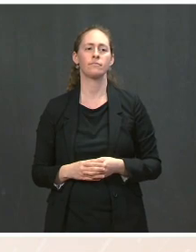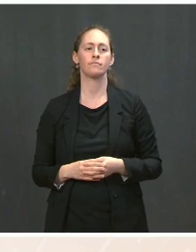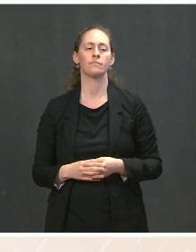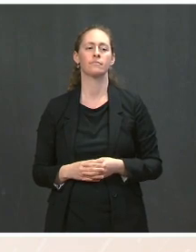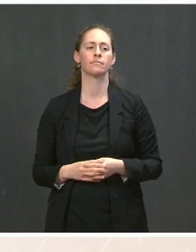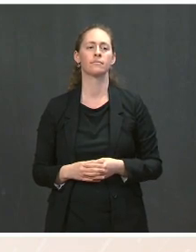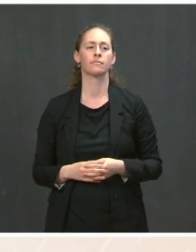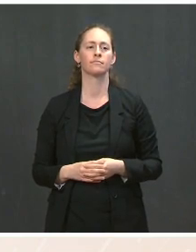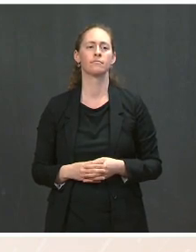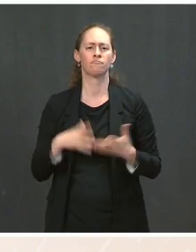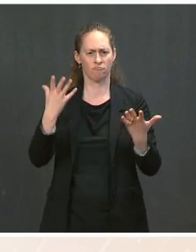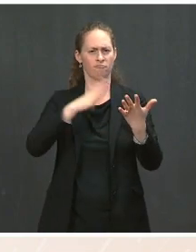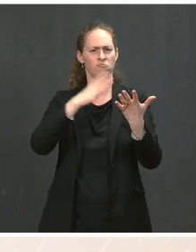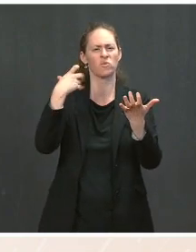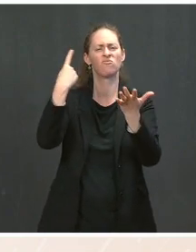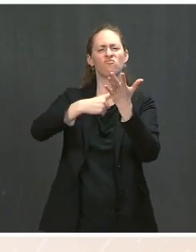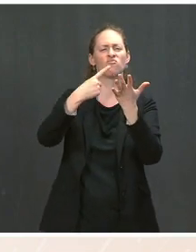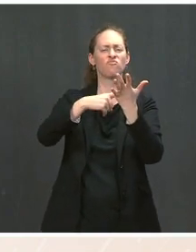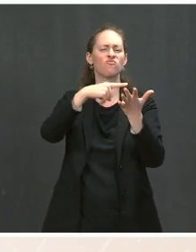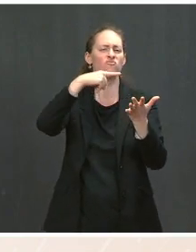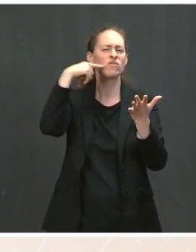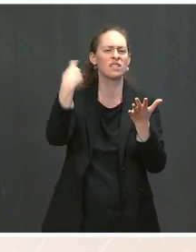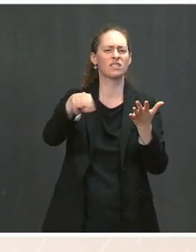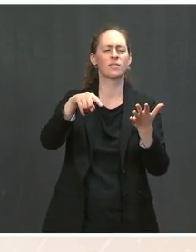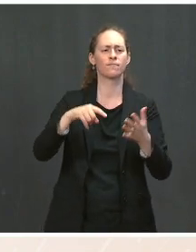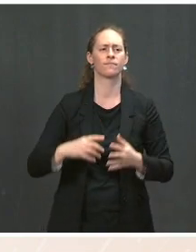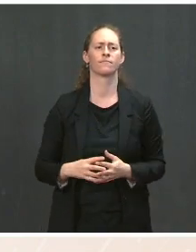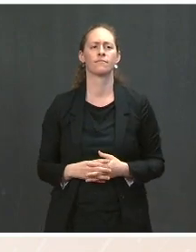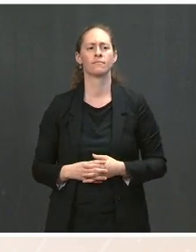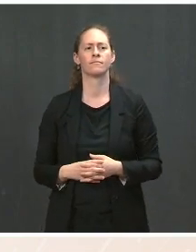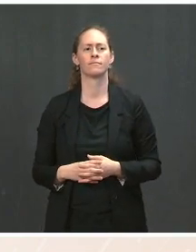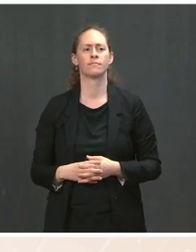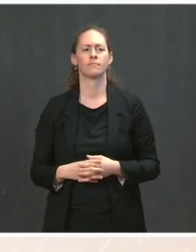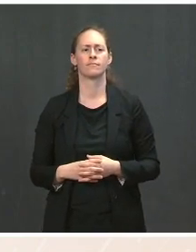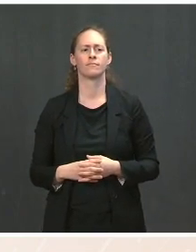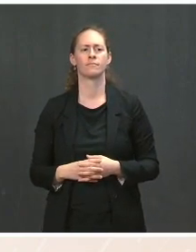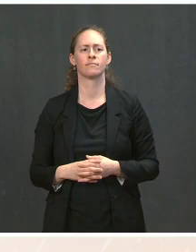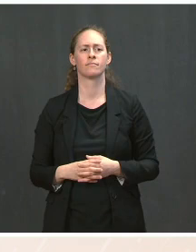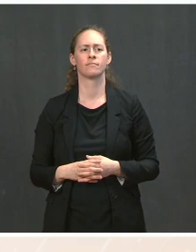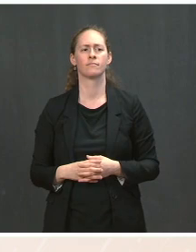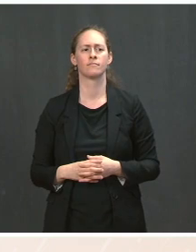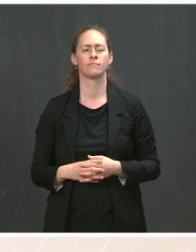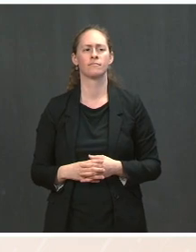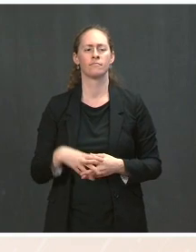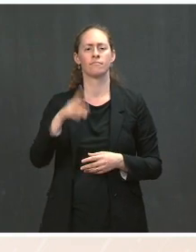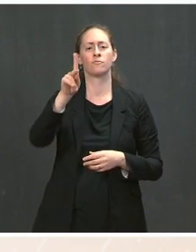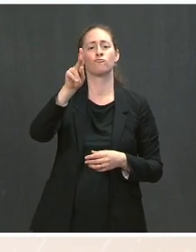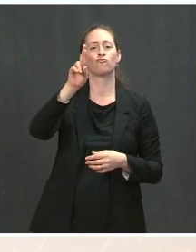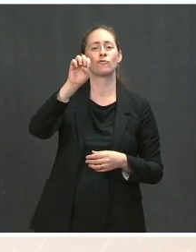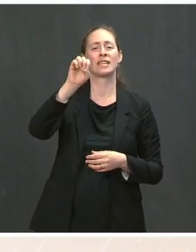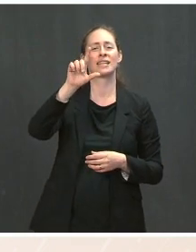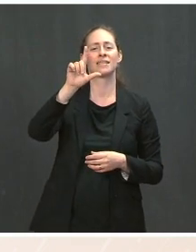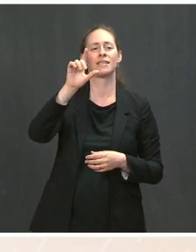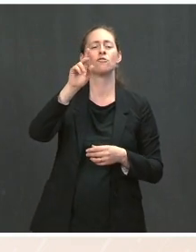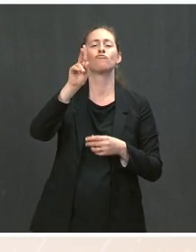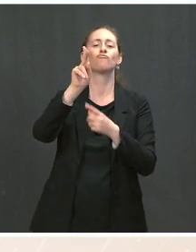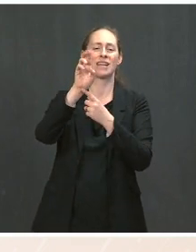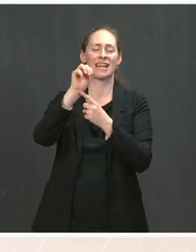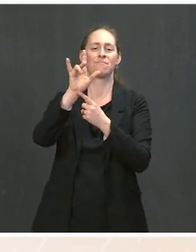Ms. Psaki: Sure. The Press: The Kremlin has been kind of downplaying the actions today, noting that Americans still buy debt on the secondary market.